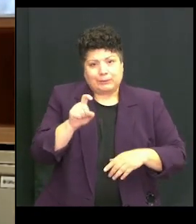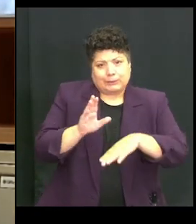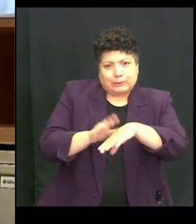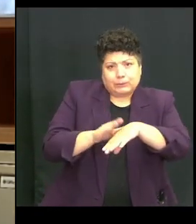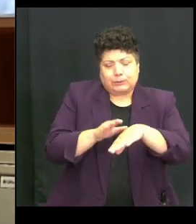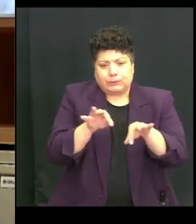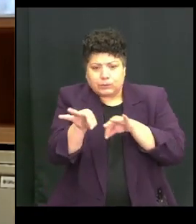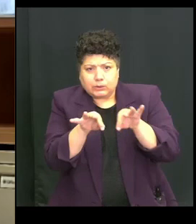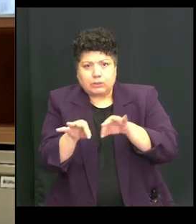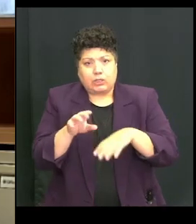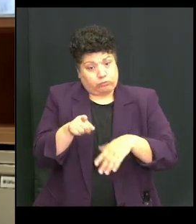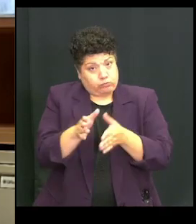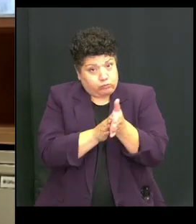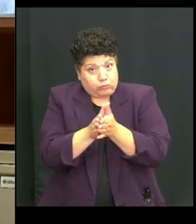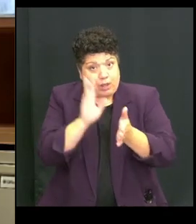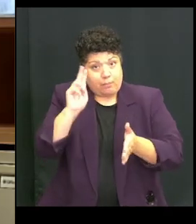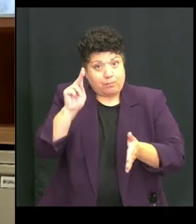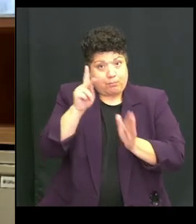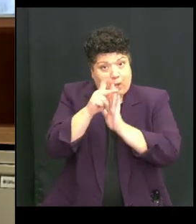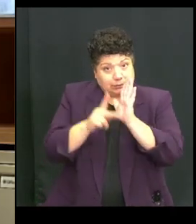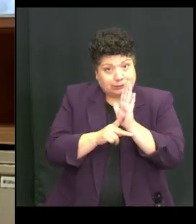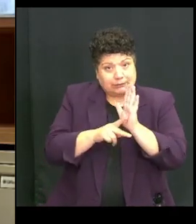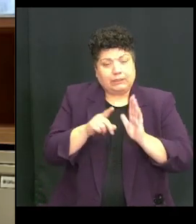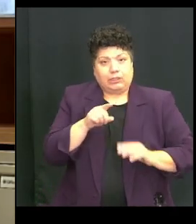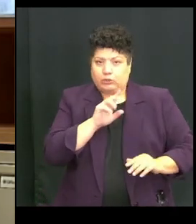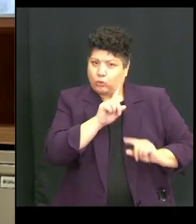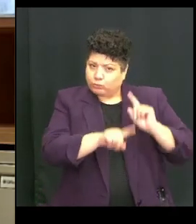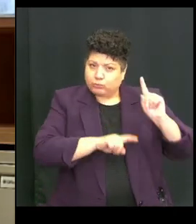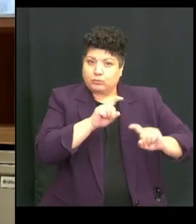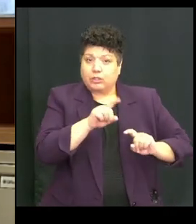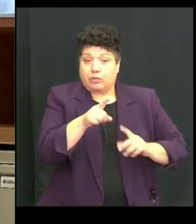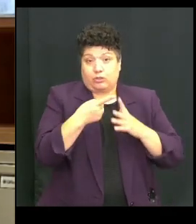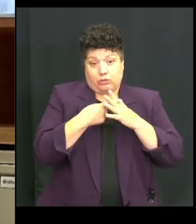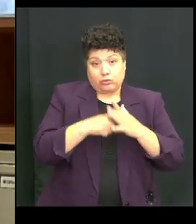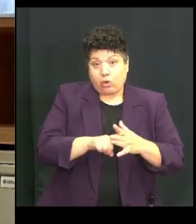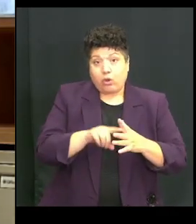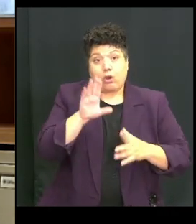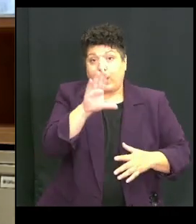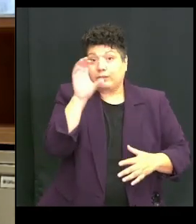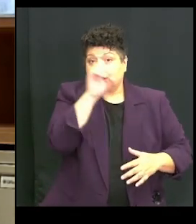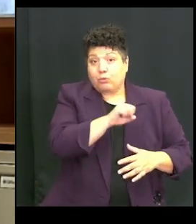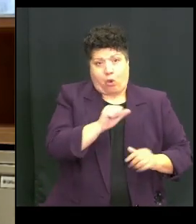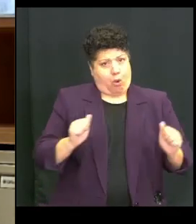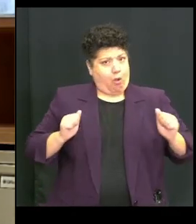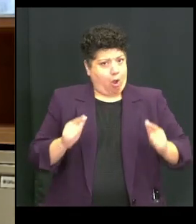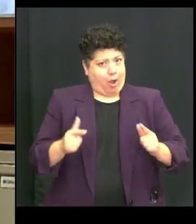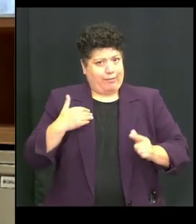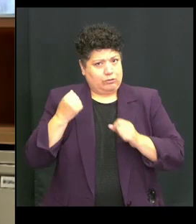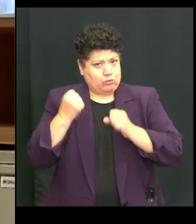And starting off with an assumption that everyone's polarized, no one can be convinced,